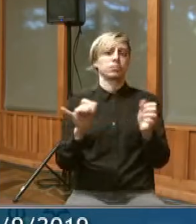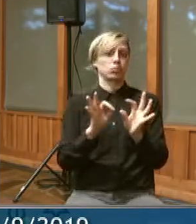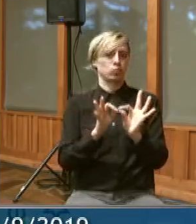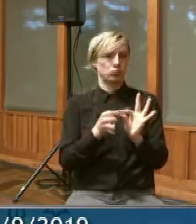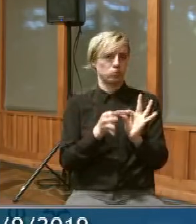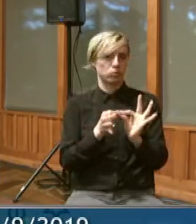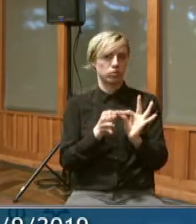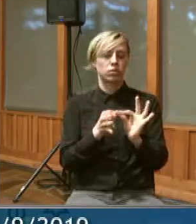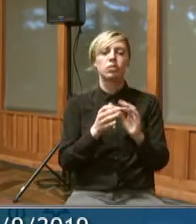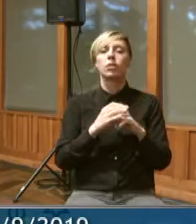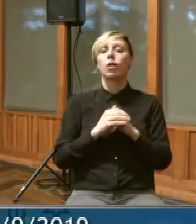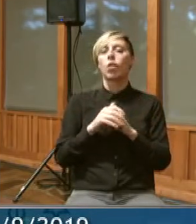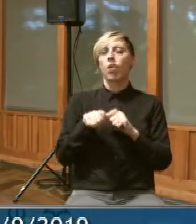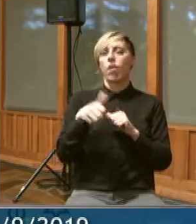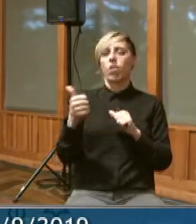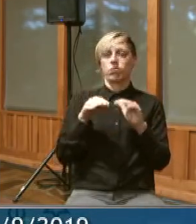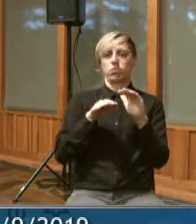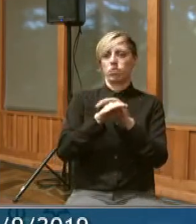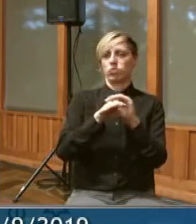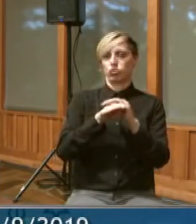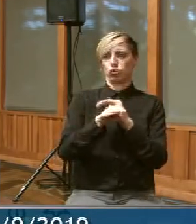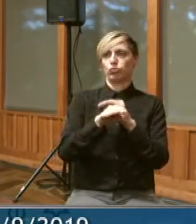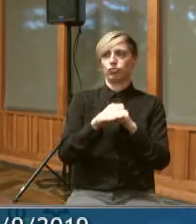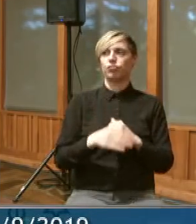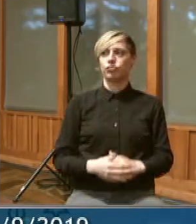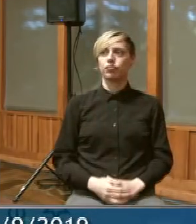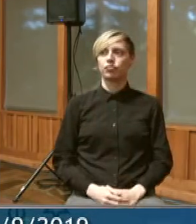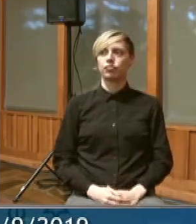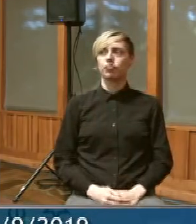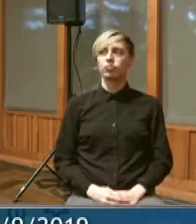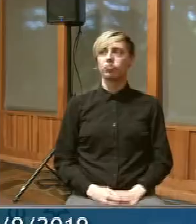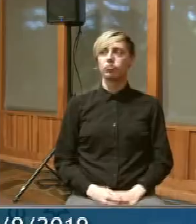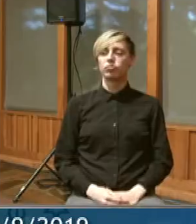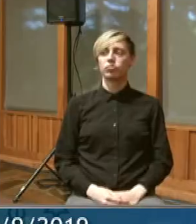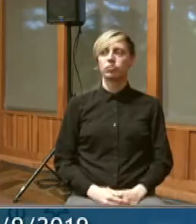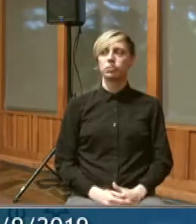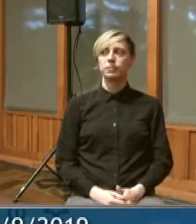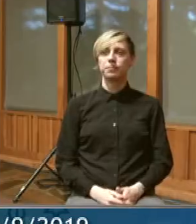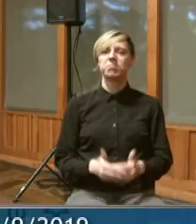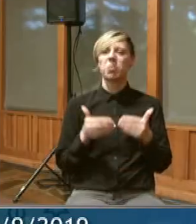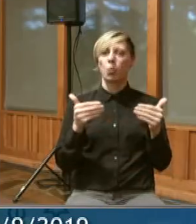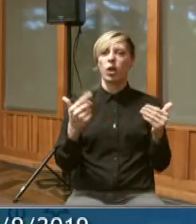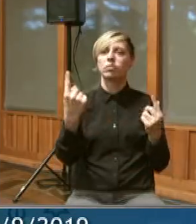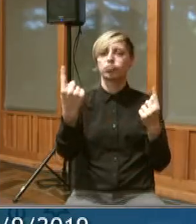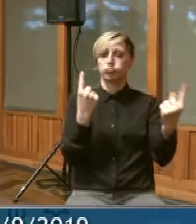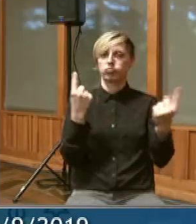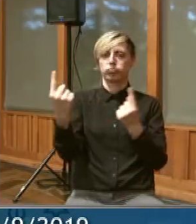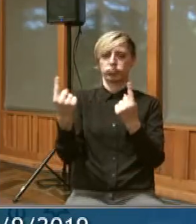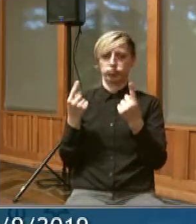PEOPLE WHO WILL BE USING SIMULTANEOUS INTERPRETATION. OR ANY OTHER COMMUNITY MEMBER WHO NEEDS ACCOMMODATION.